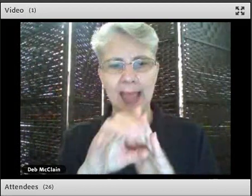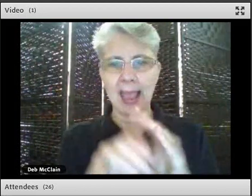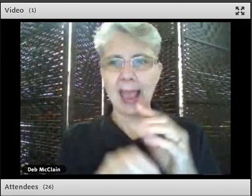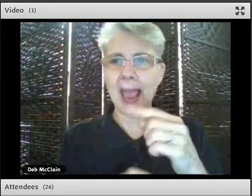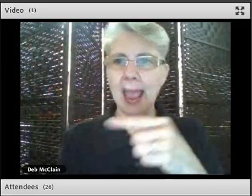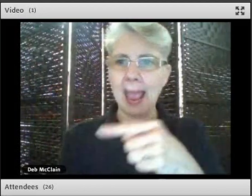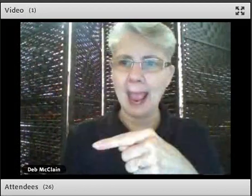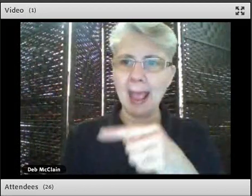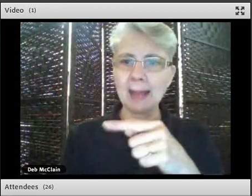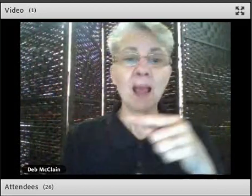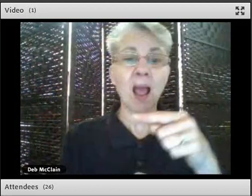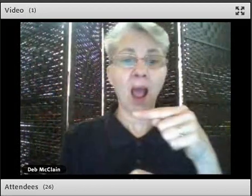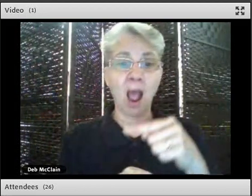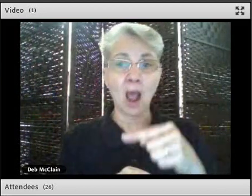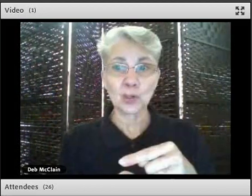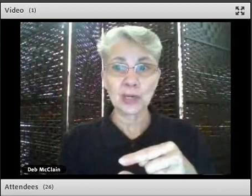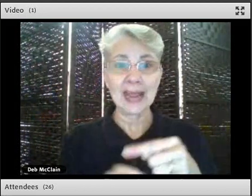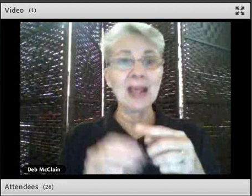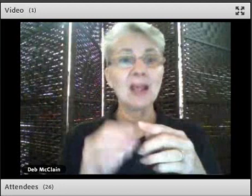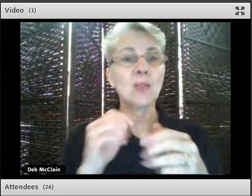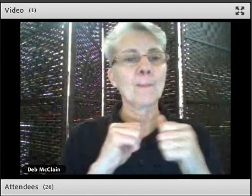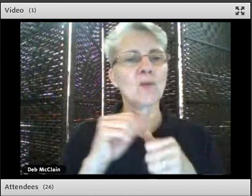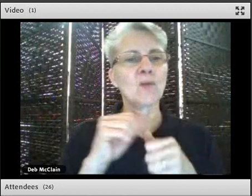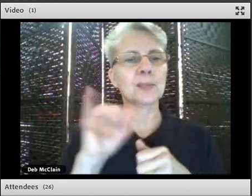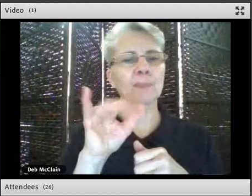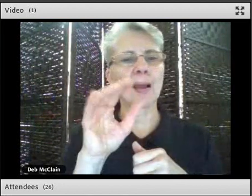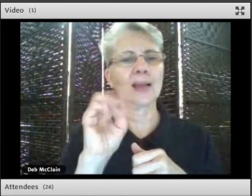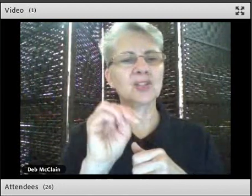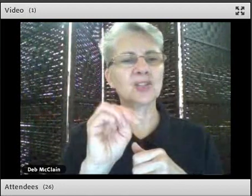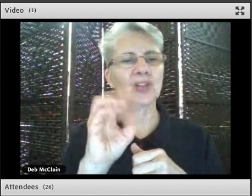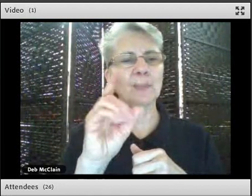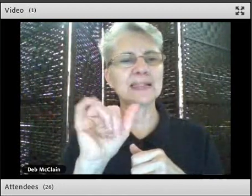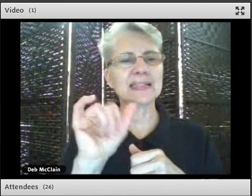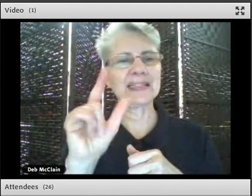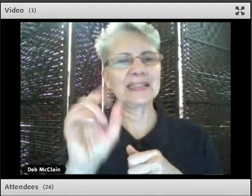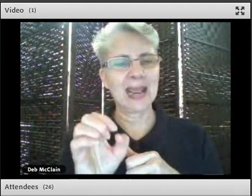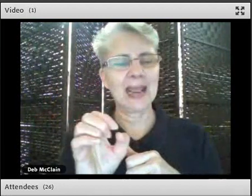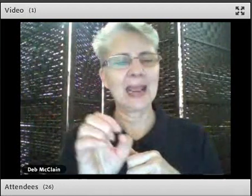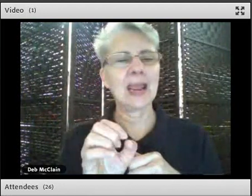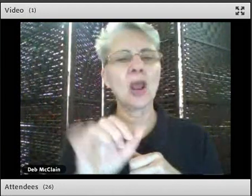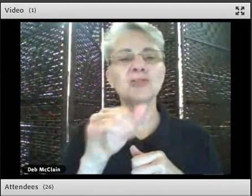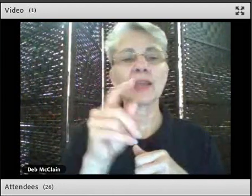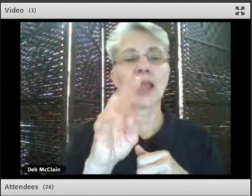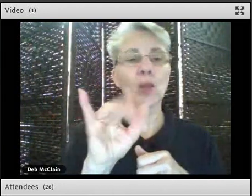So J.K. Rowling is the creator of the content. She goes in the statement of responsibility.